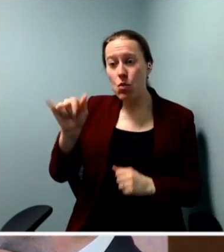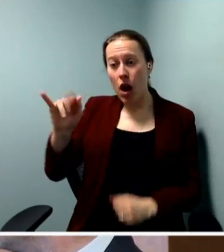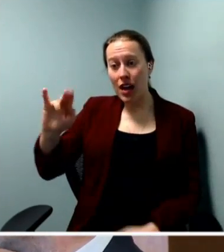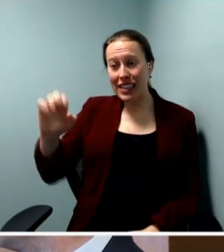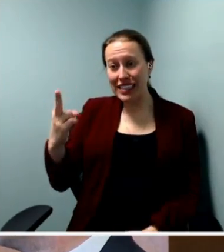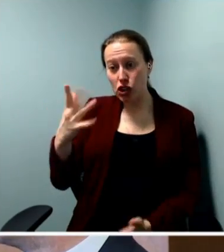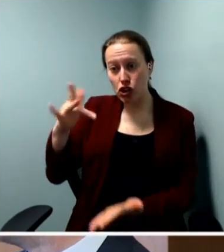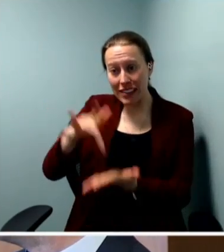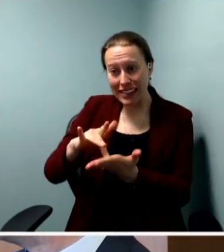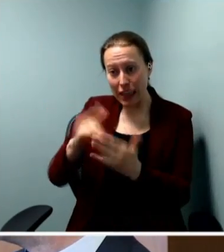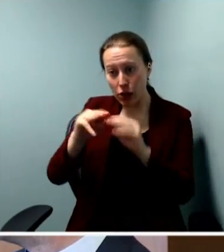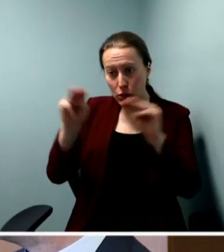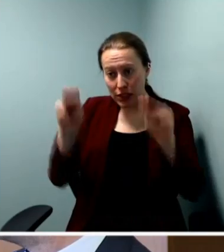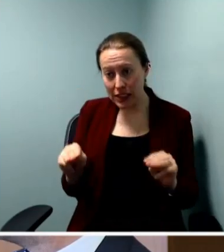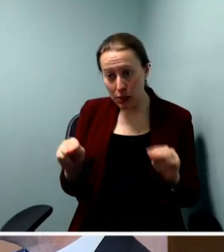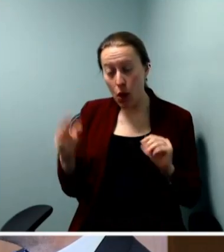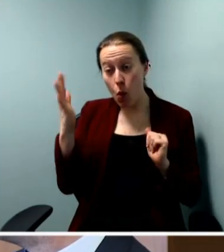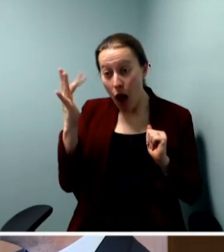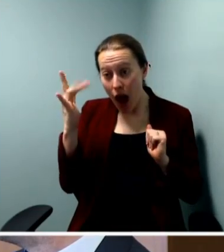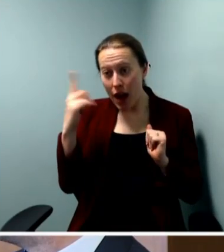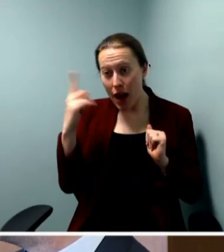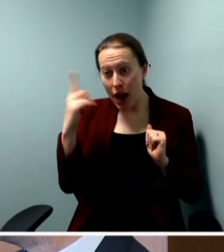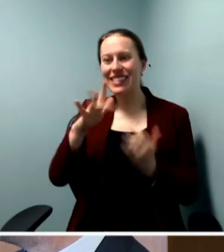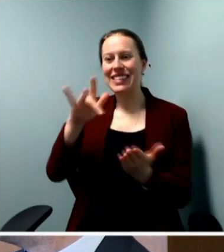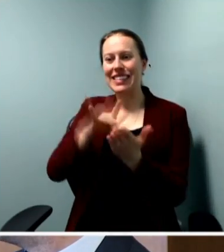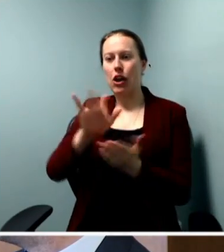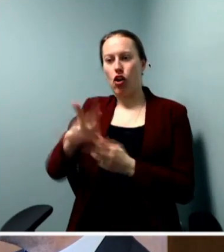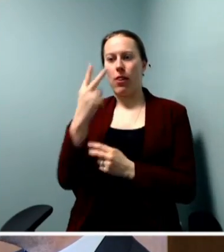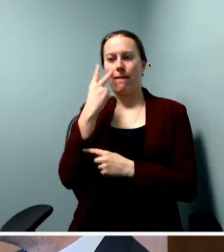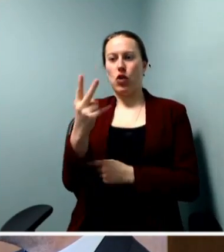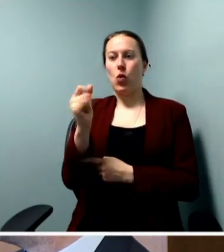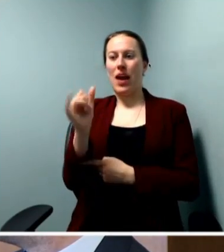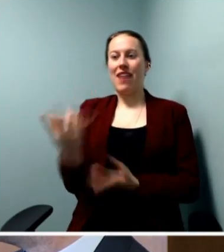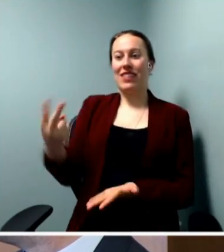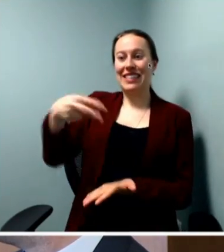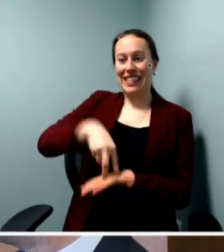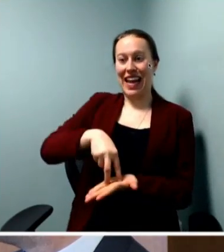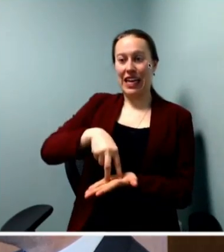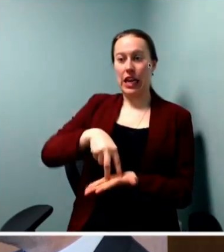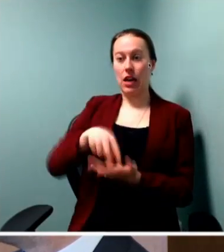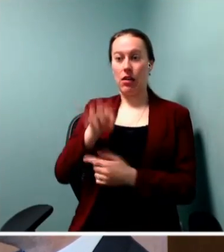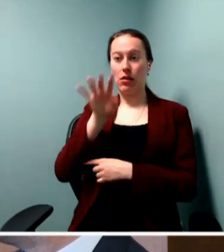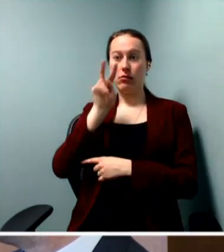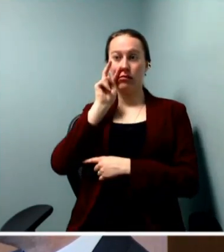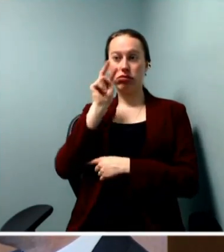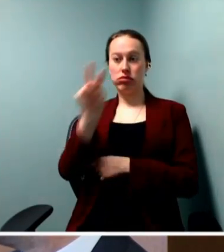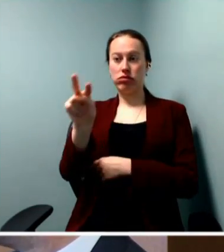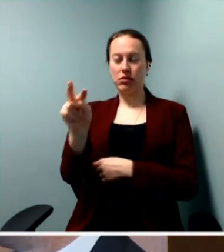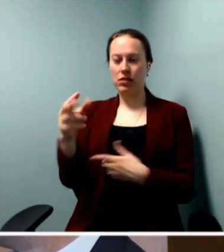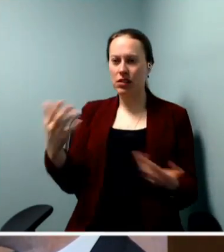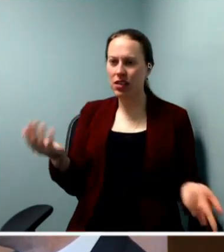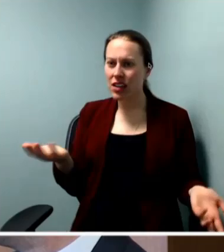Because that's the center of their view if they're standing. And I say that that is actually no longer appropriate.